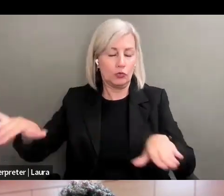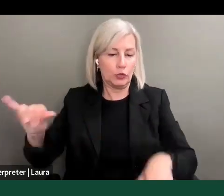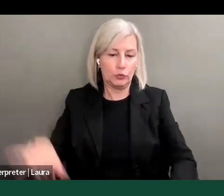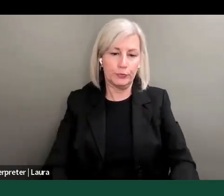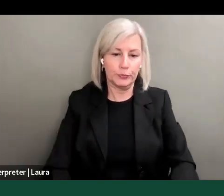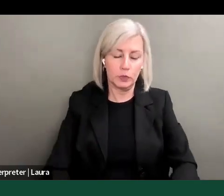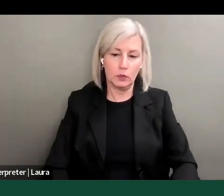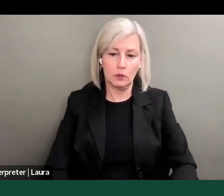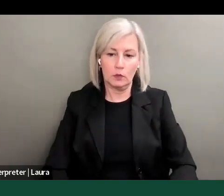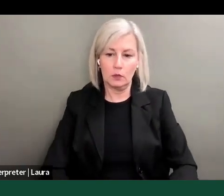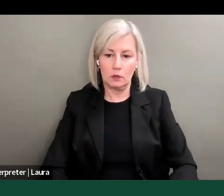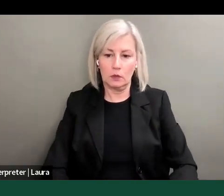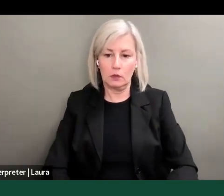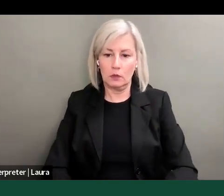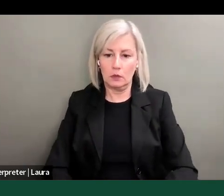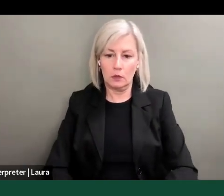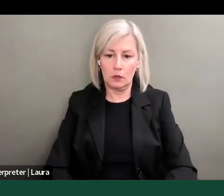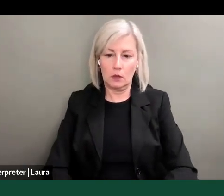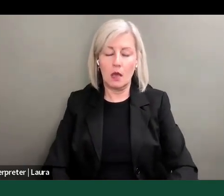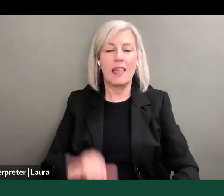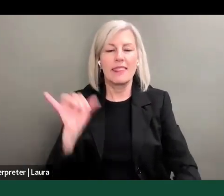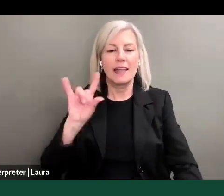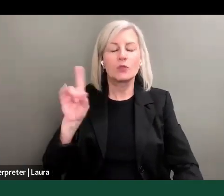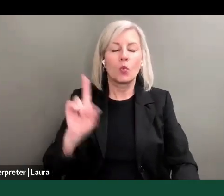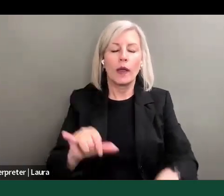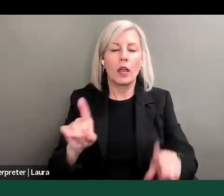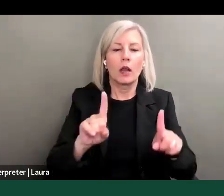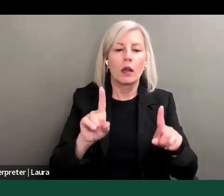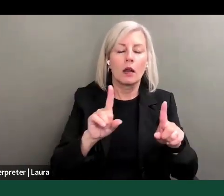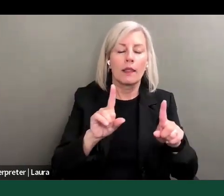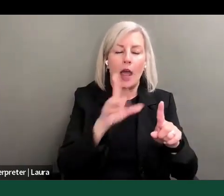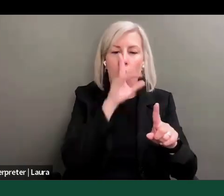And that's where that kind of framework for articulation comes in also